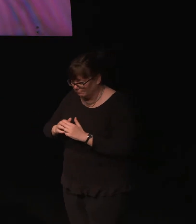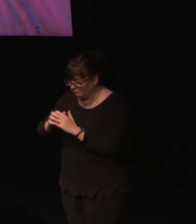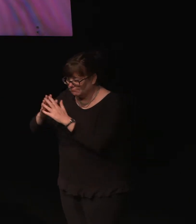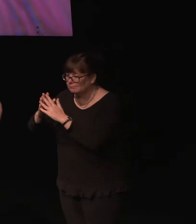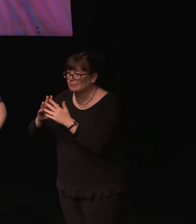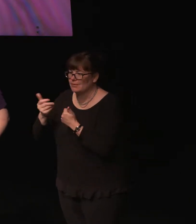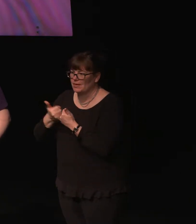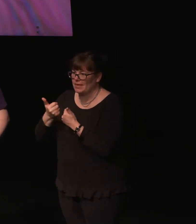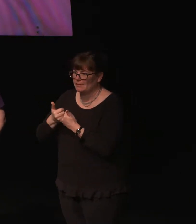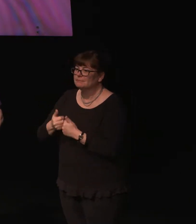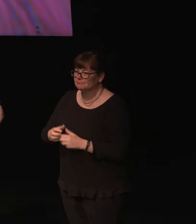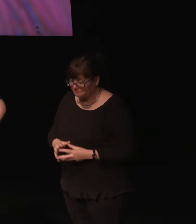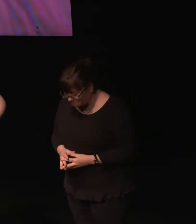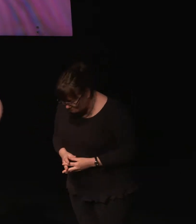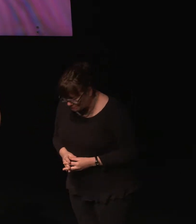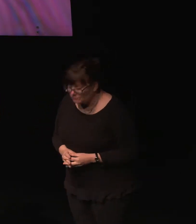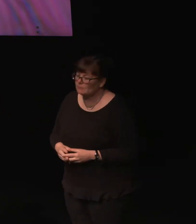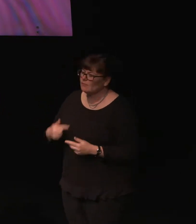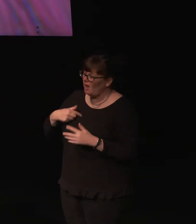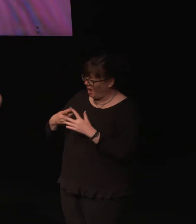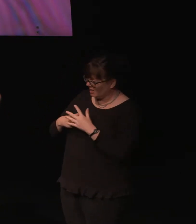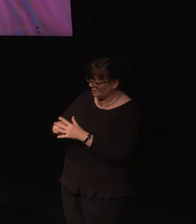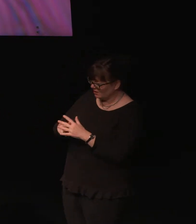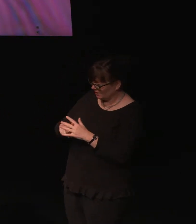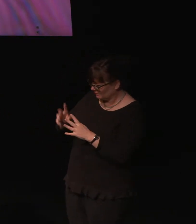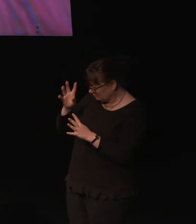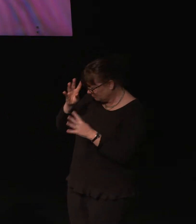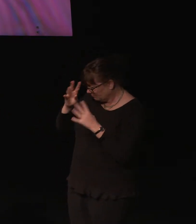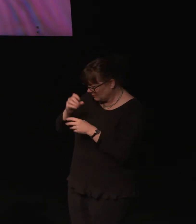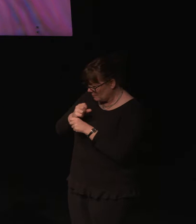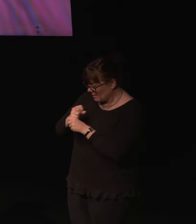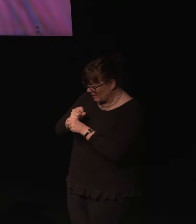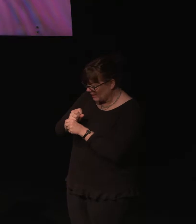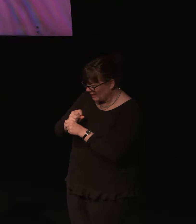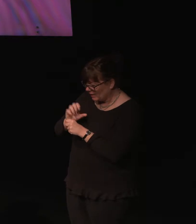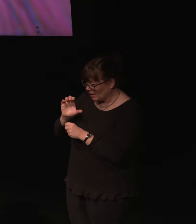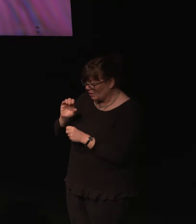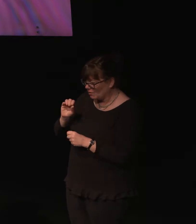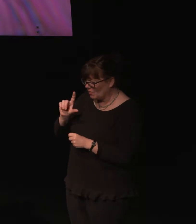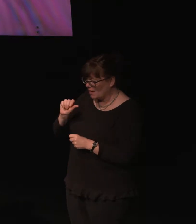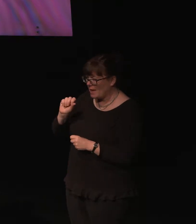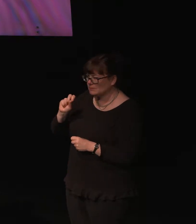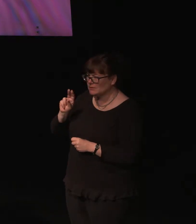So, I started making Collapsus all the way back in 2006.